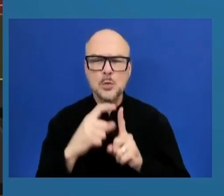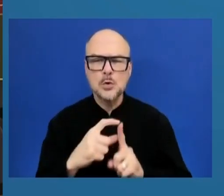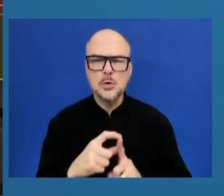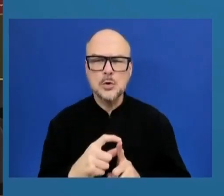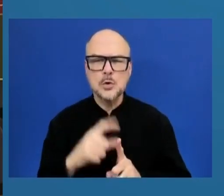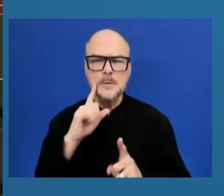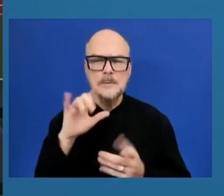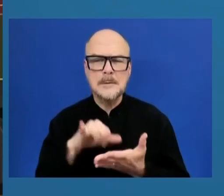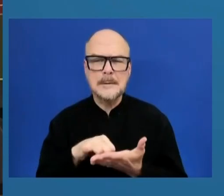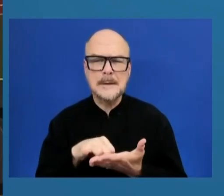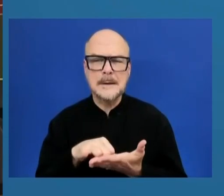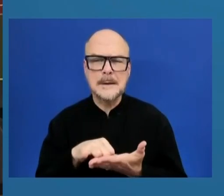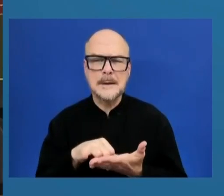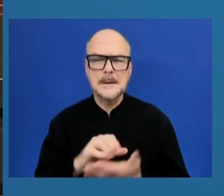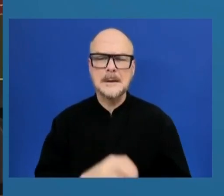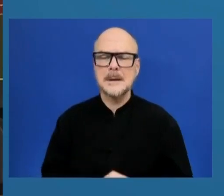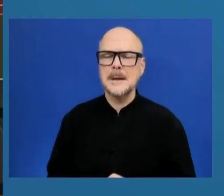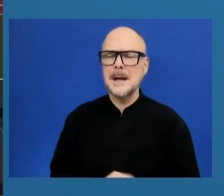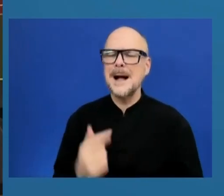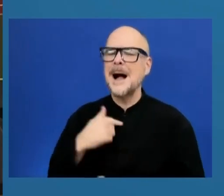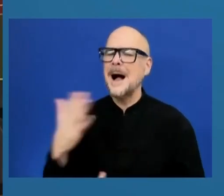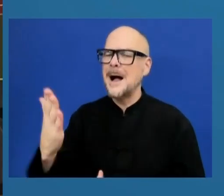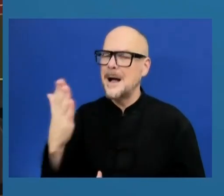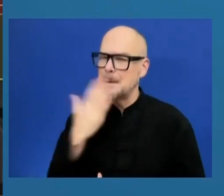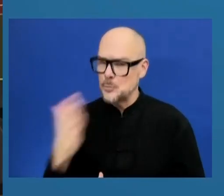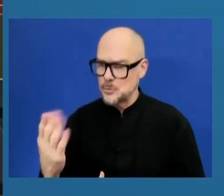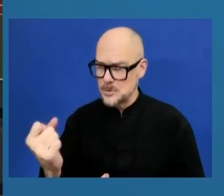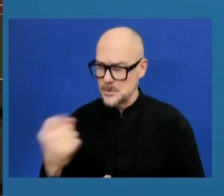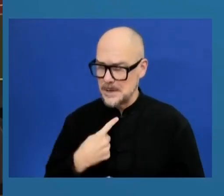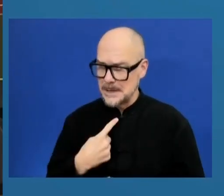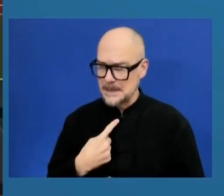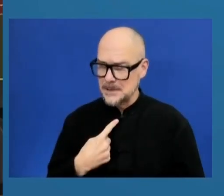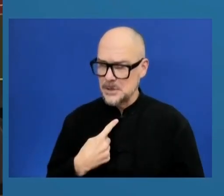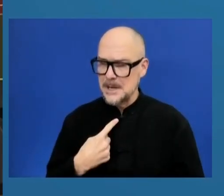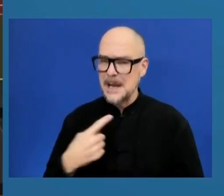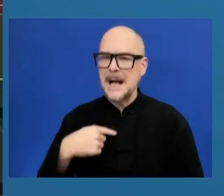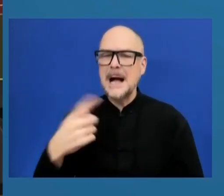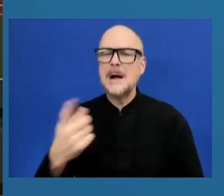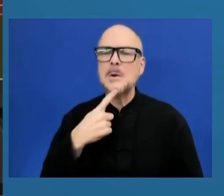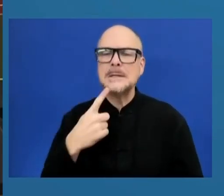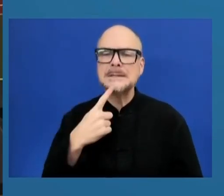I appreciate the question and all I can say is all will be known when we wrap up the budget